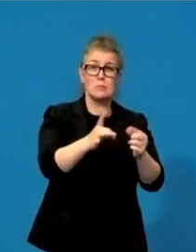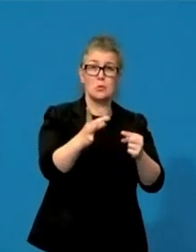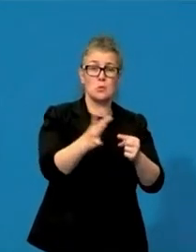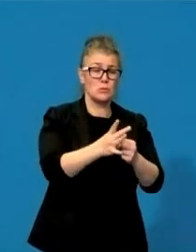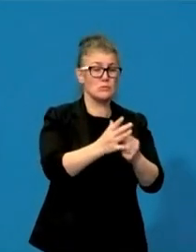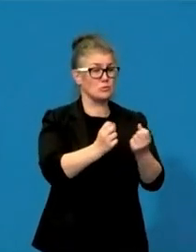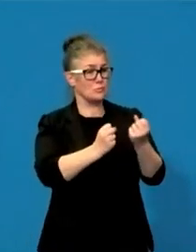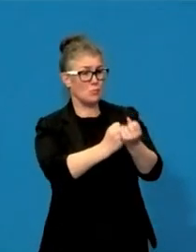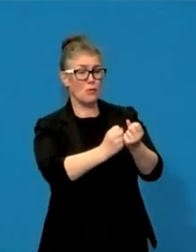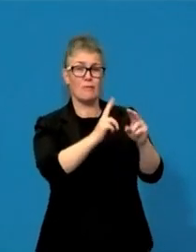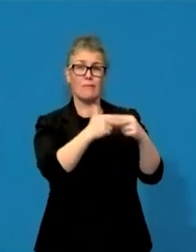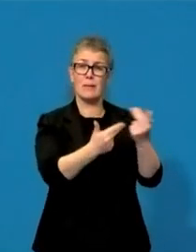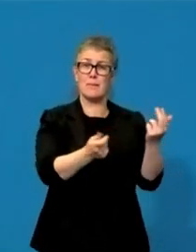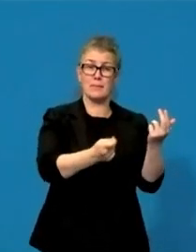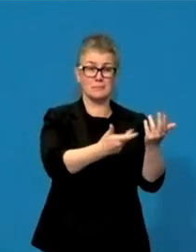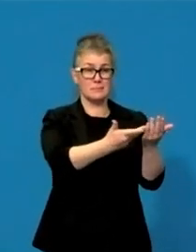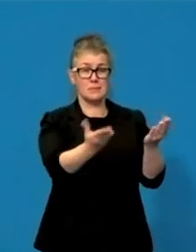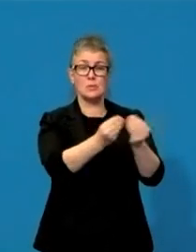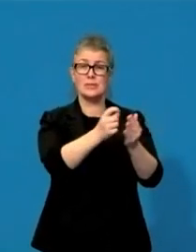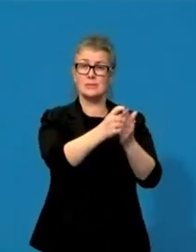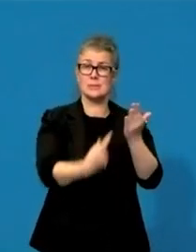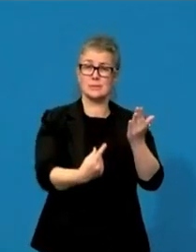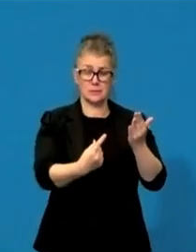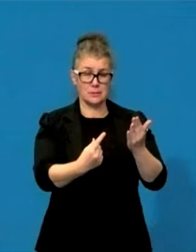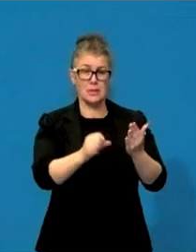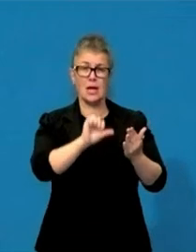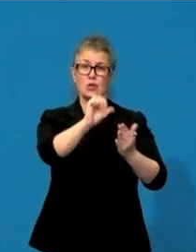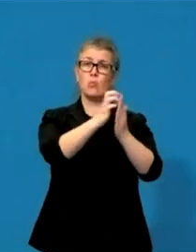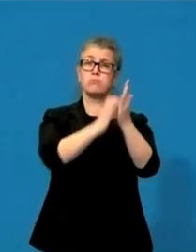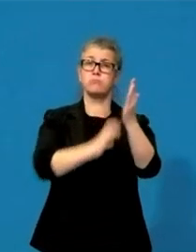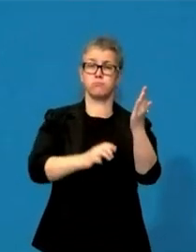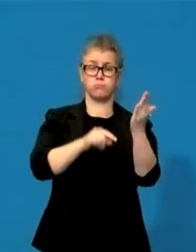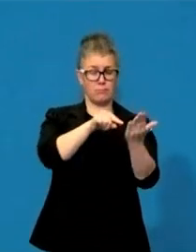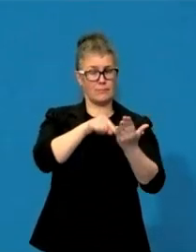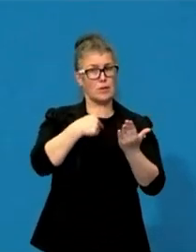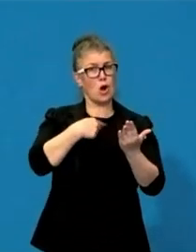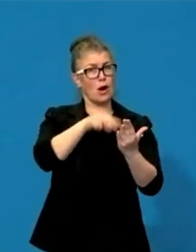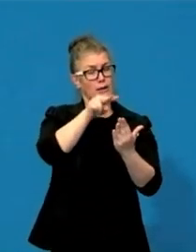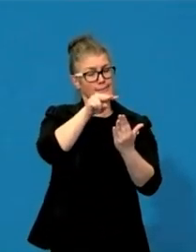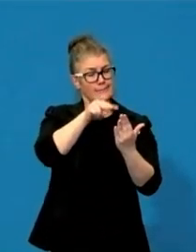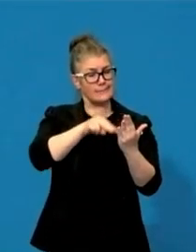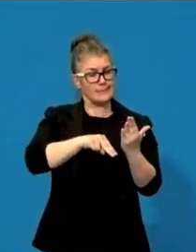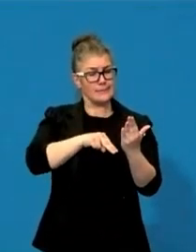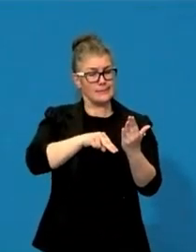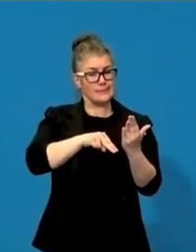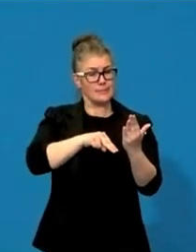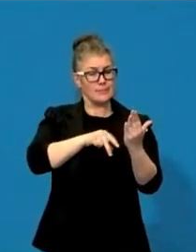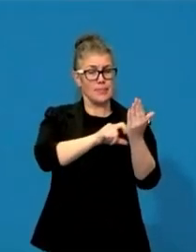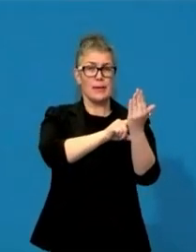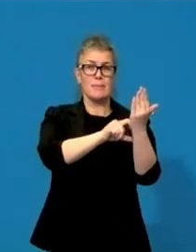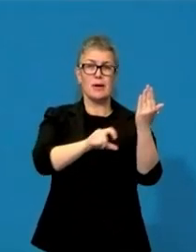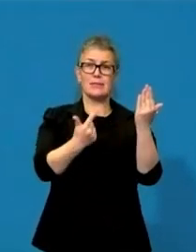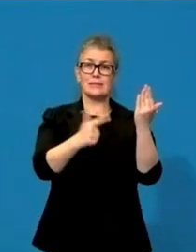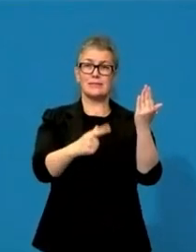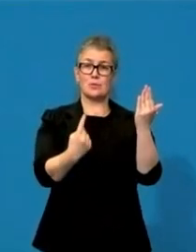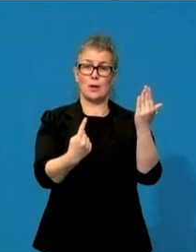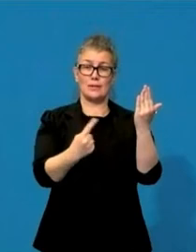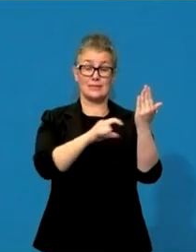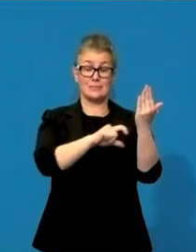disability. And in your statement, to me, paragraph 71 and 72 really emphasise the